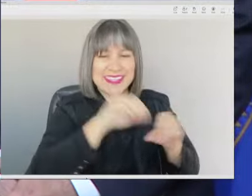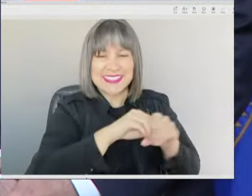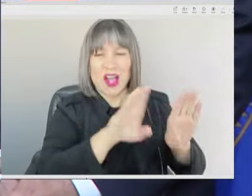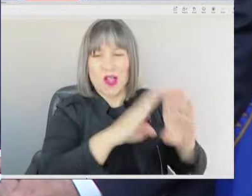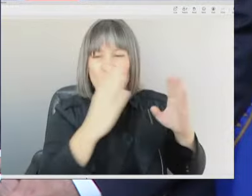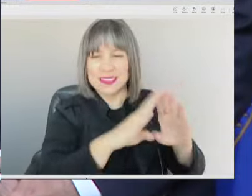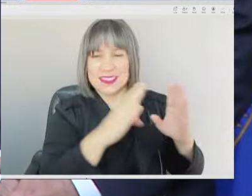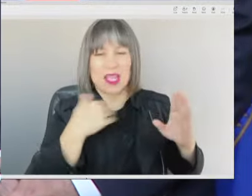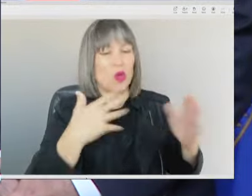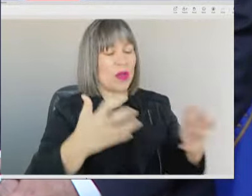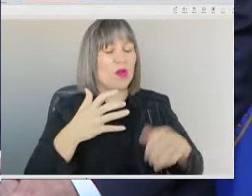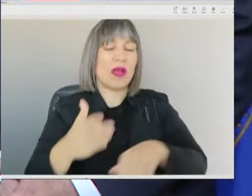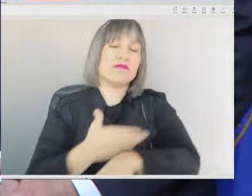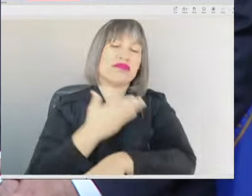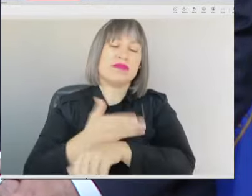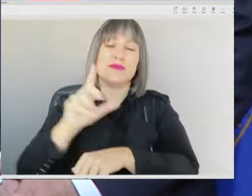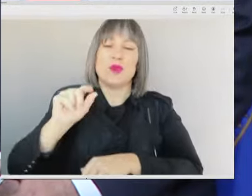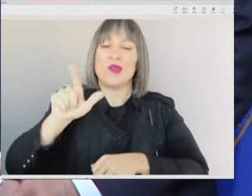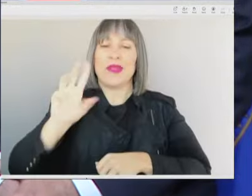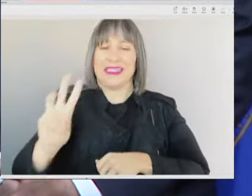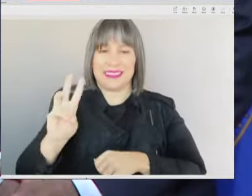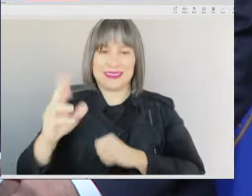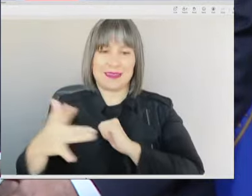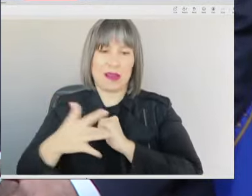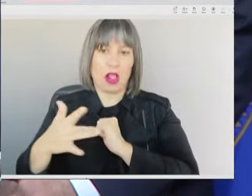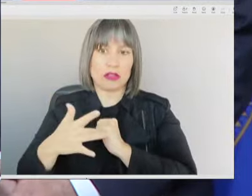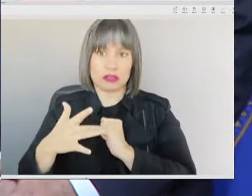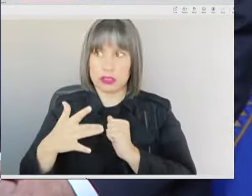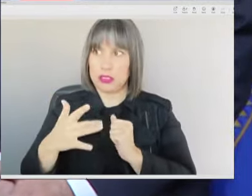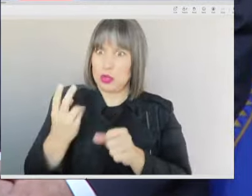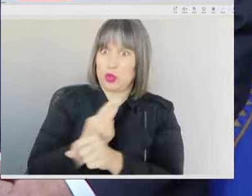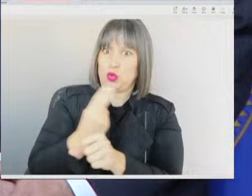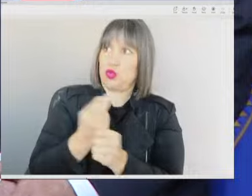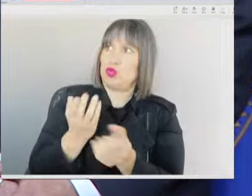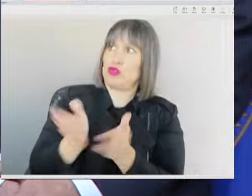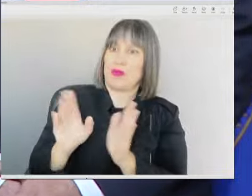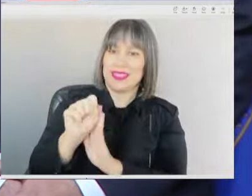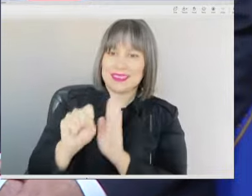the hands of states that ultimately can be advanced and make better every single day.